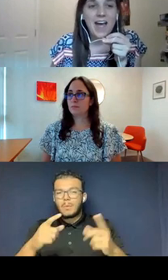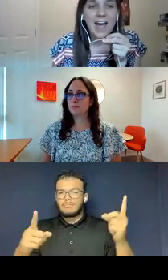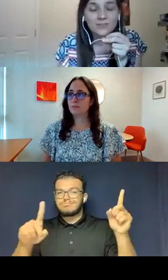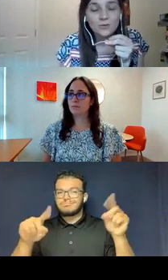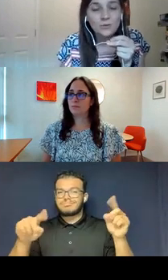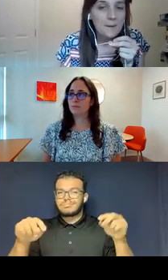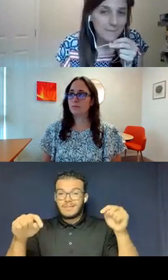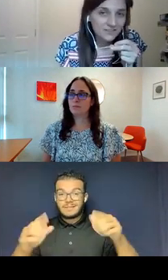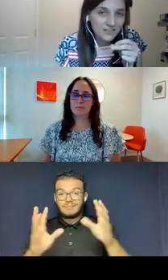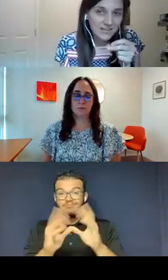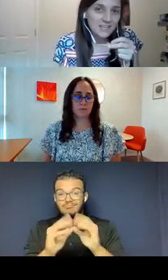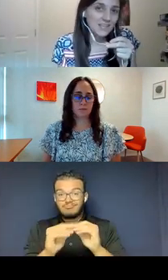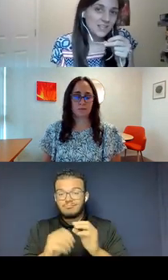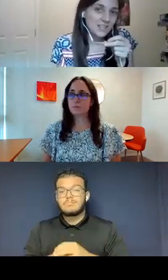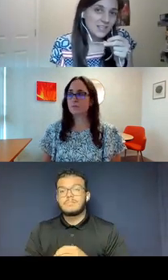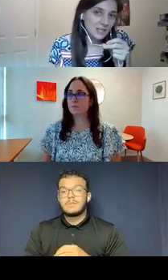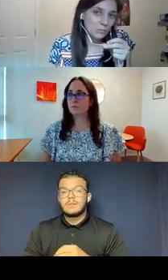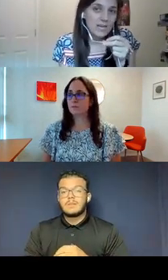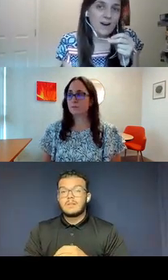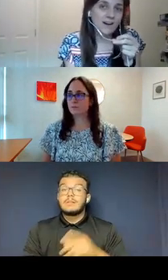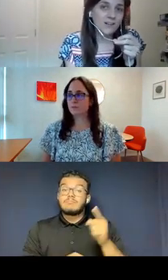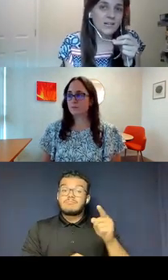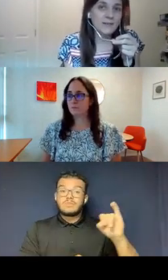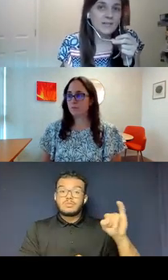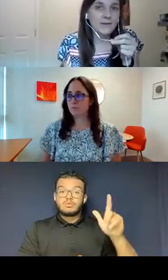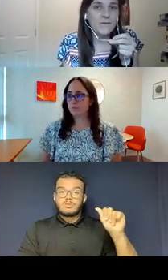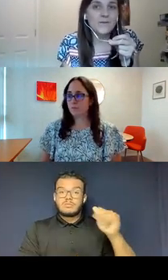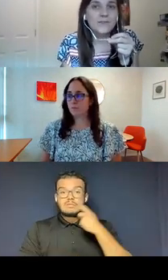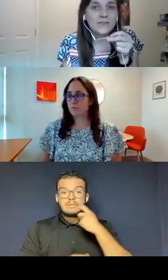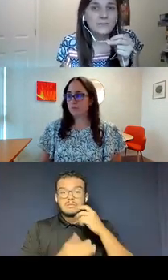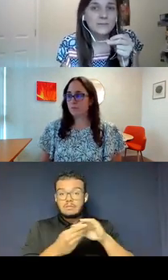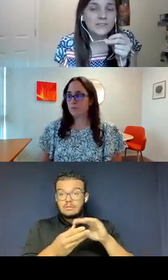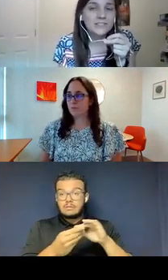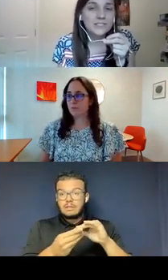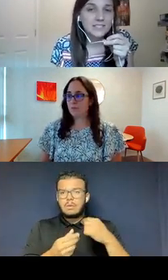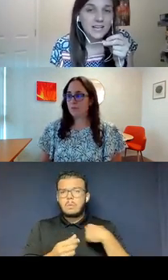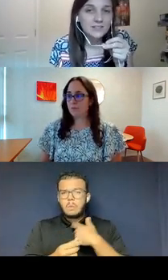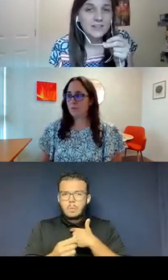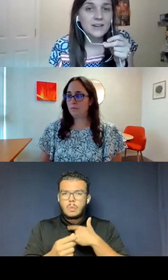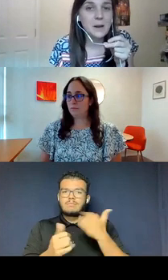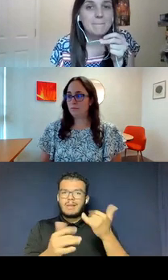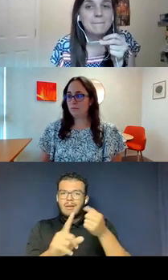As Julia mentioned, we are going to be going over the victim services section.